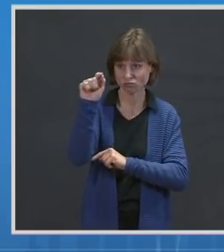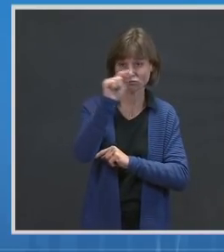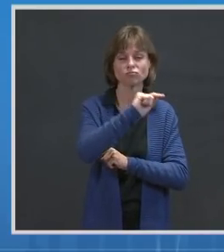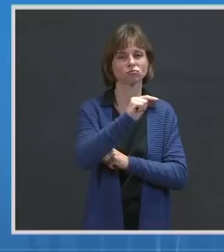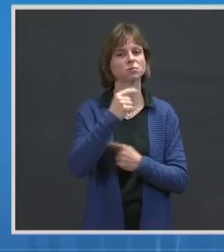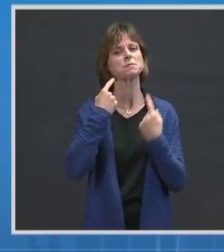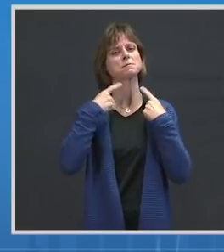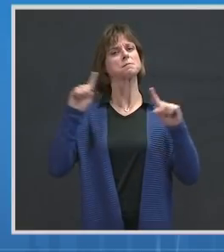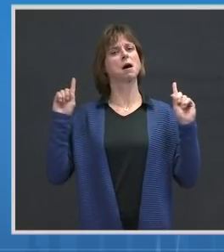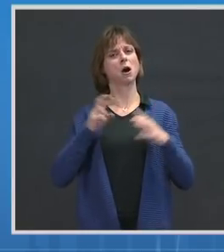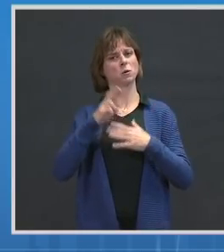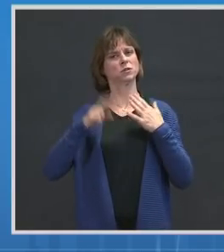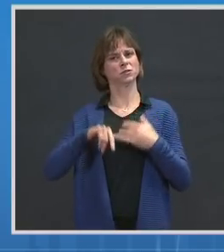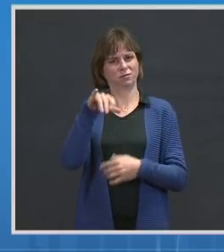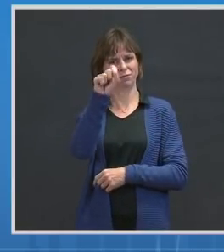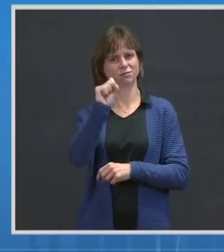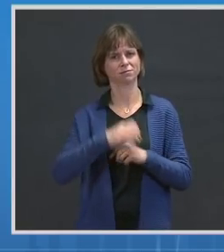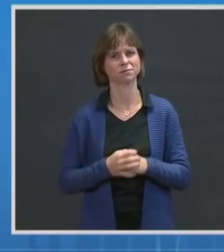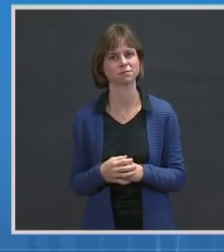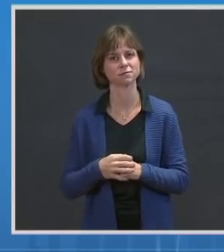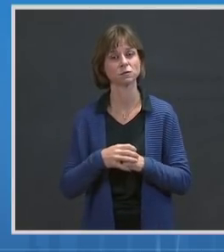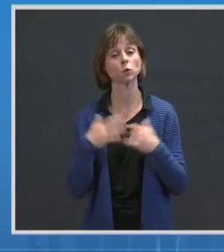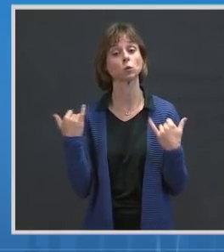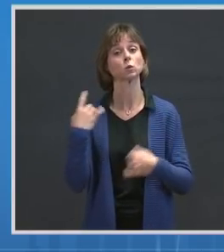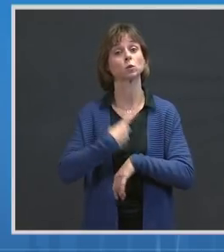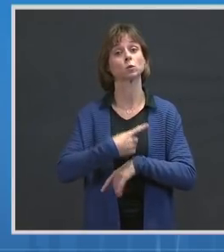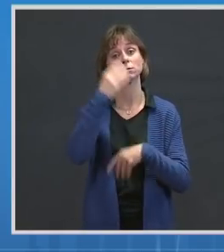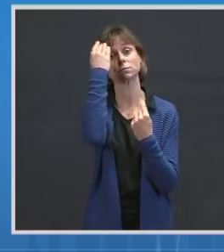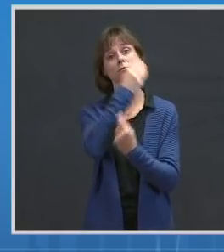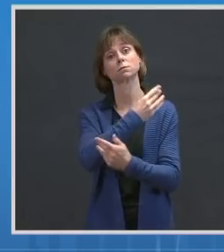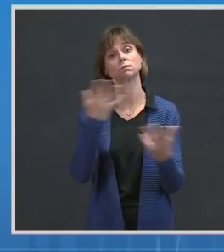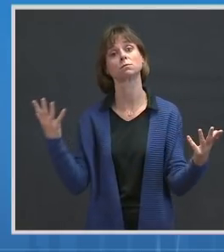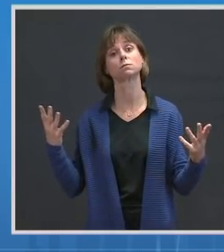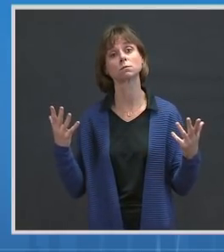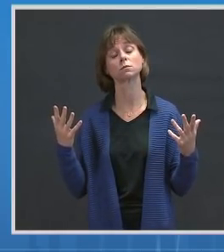Today I will give you the latest update on our execution in those three key areas: